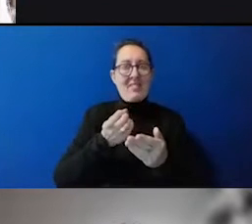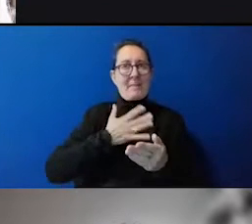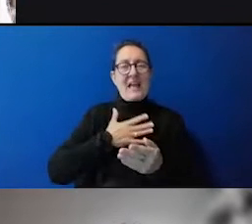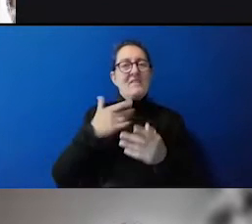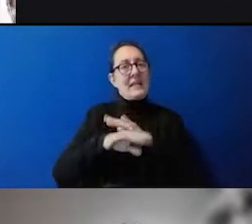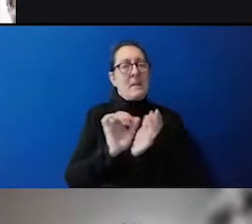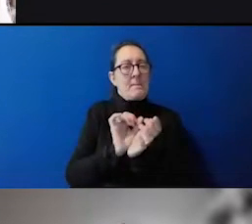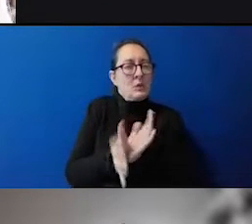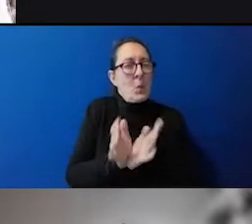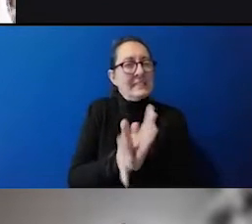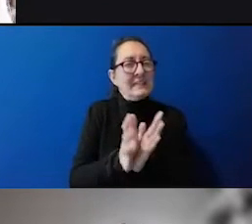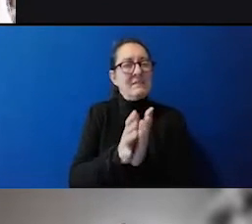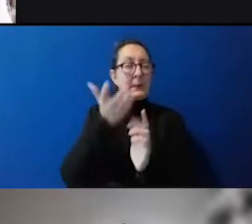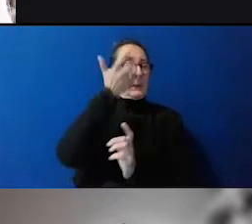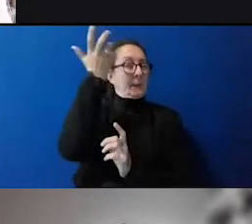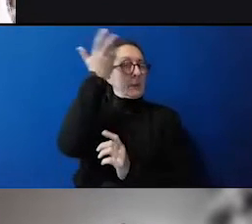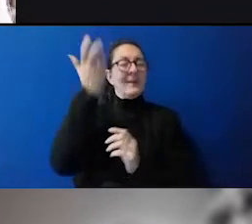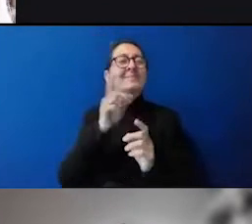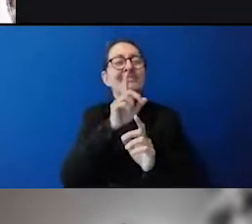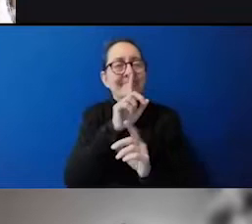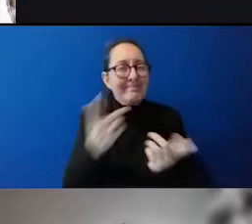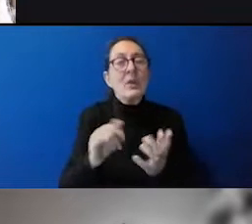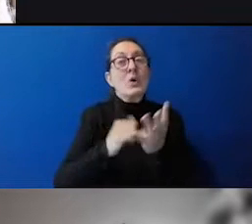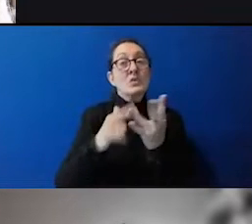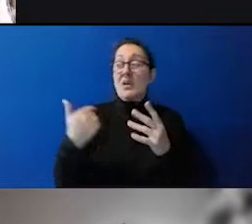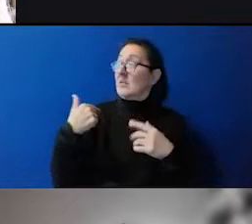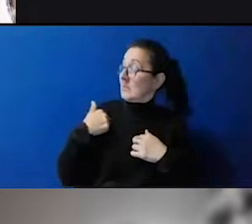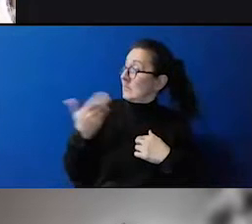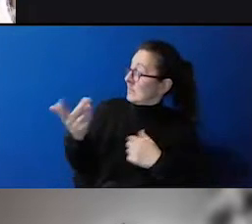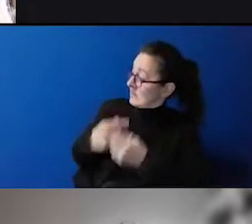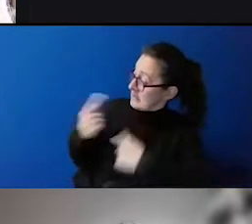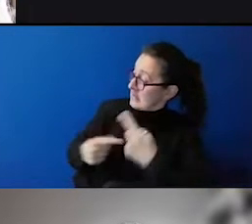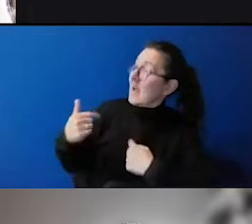defense lawyer is to level the playing field so that they their voice can be heard through the